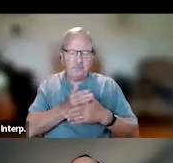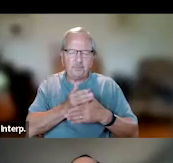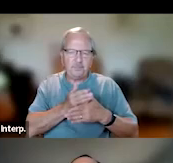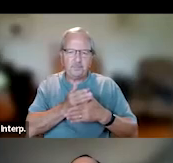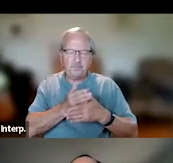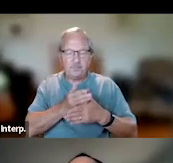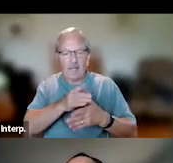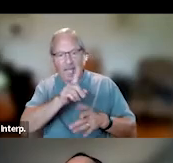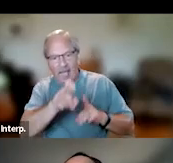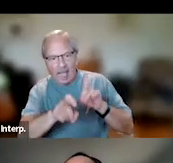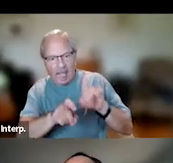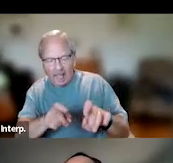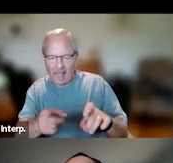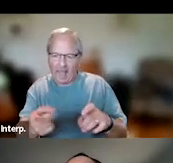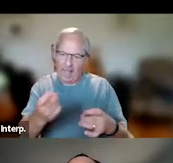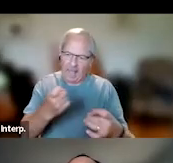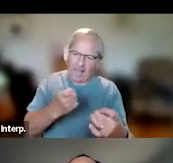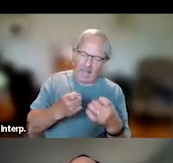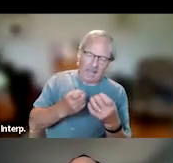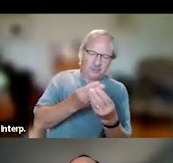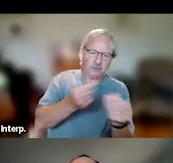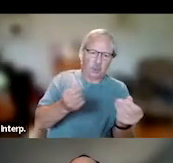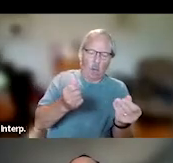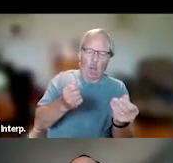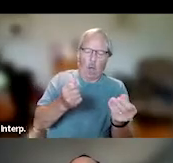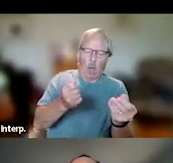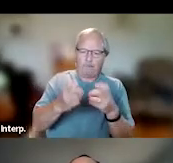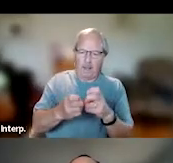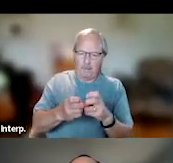solve problems together in this kind of peer networking way.